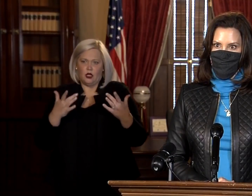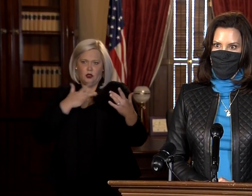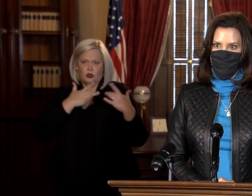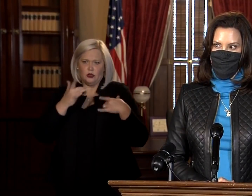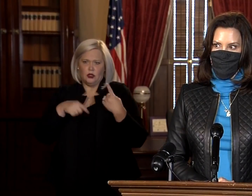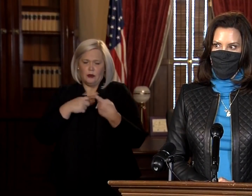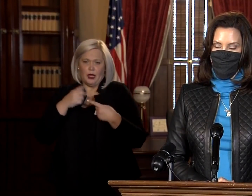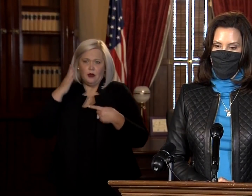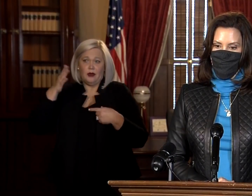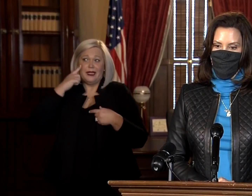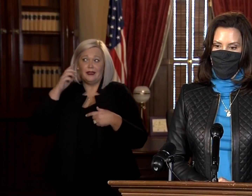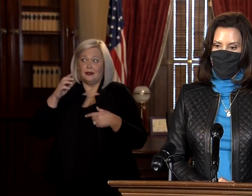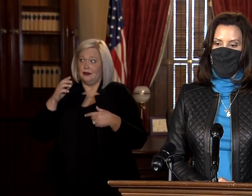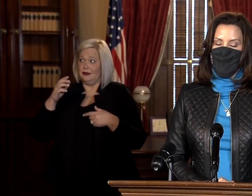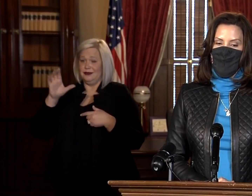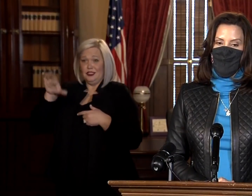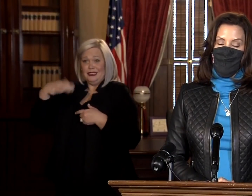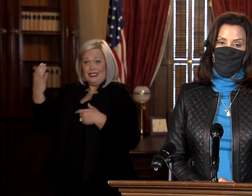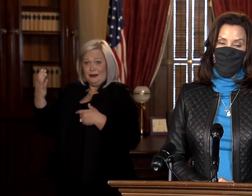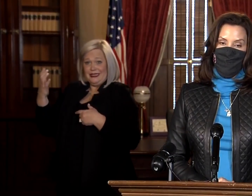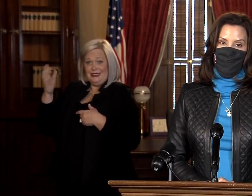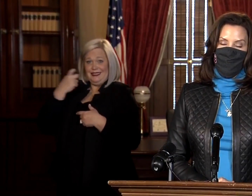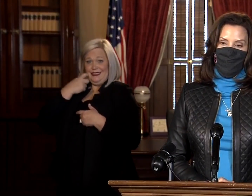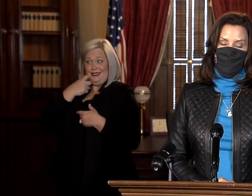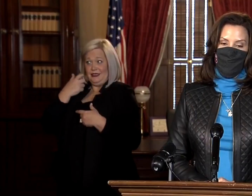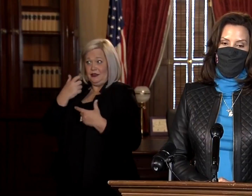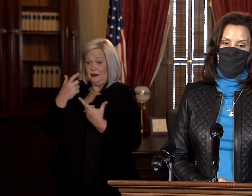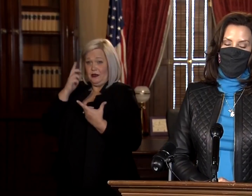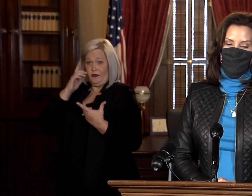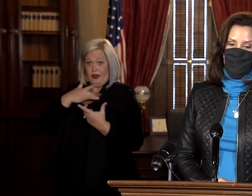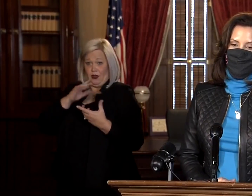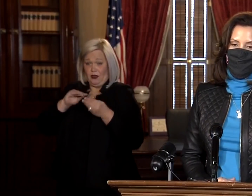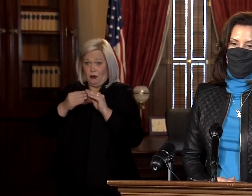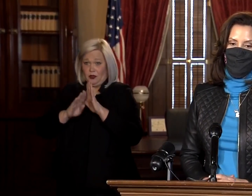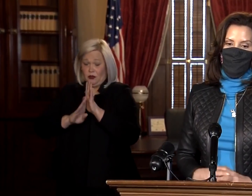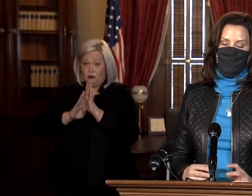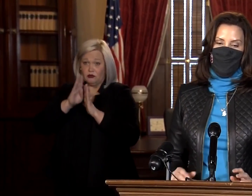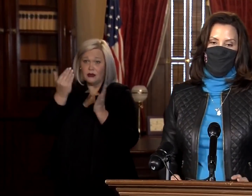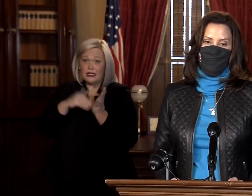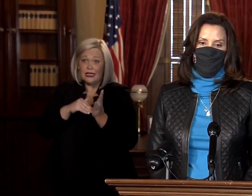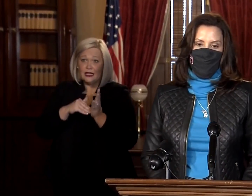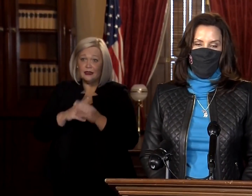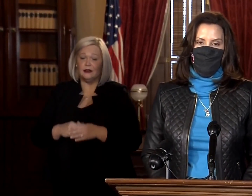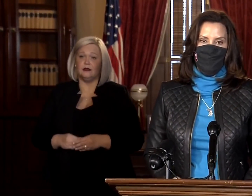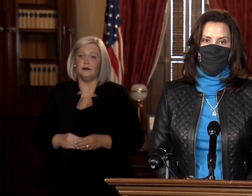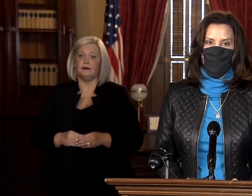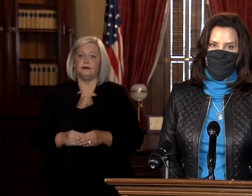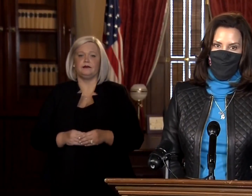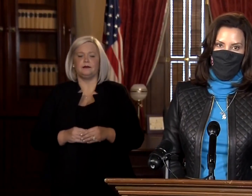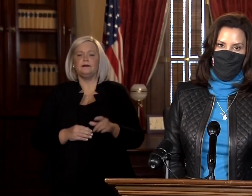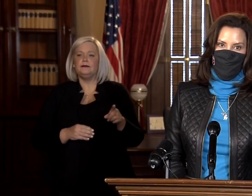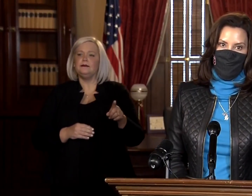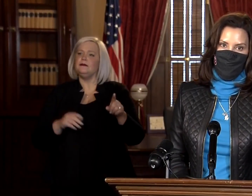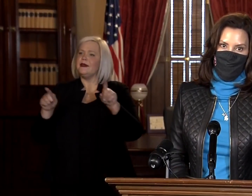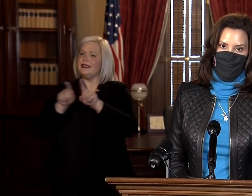are there still concerns there, are there certain things in the are there certain things in the projection that is you’re projection that is you’re concerned about because of concerned about because of Christmas gatherings? Christmas gatherings? >> Yeah, so I mean, I think it’s